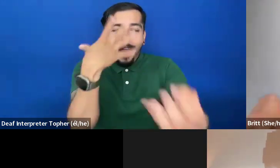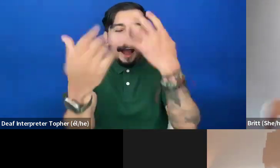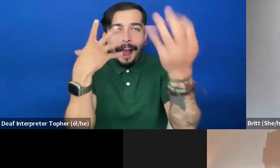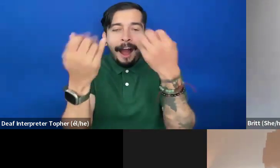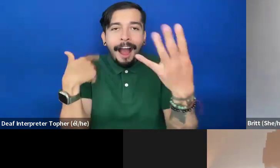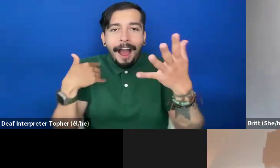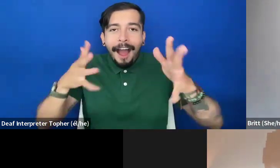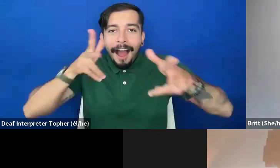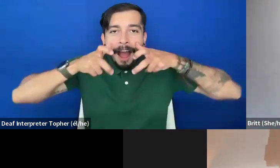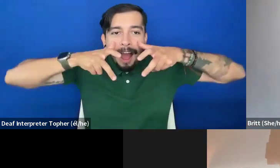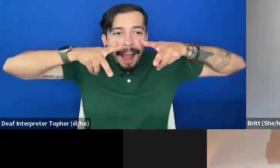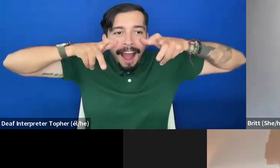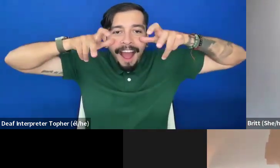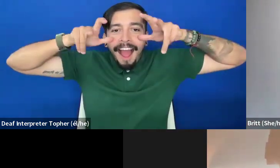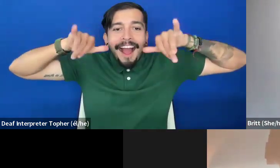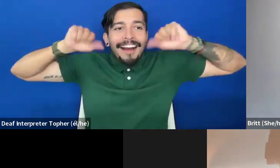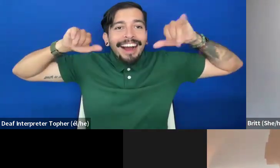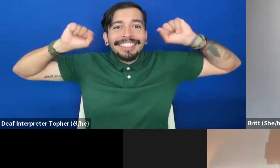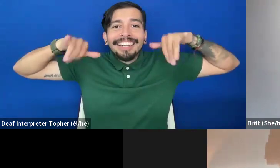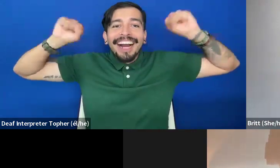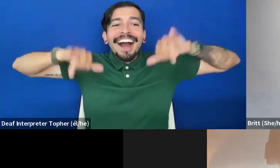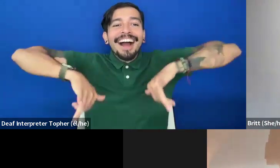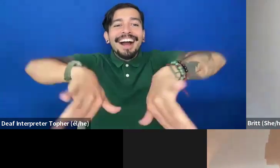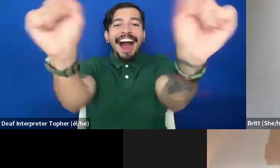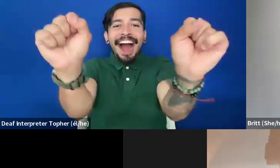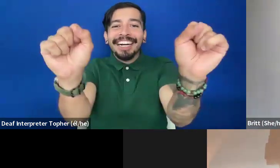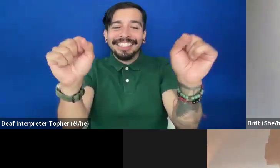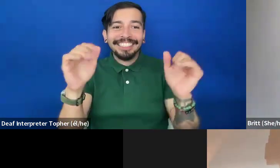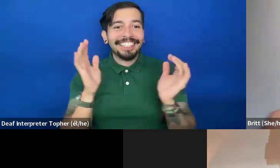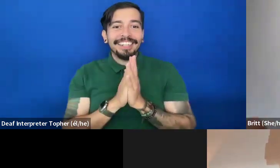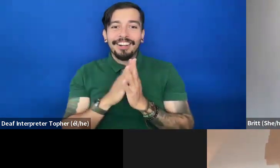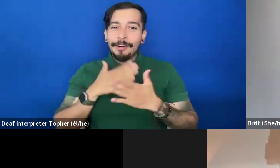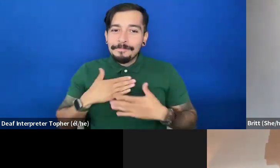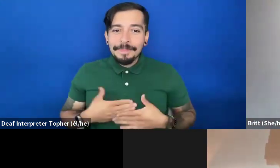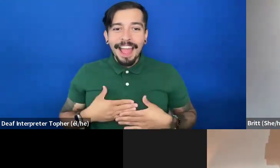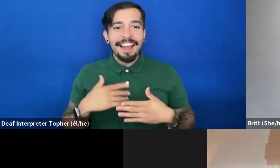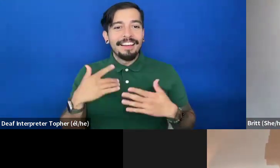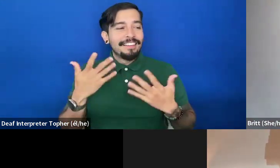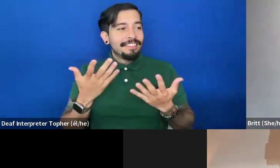I'm like, yeah, like this, being in this disabled body might also remind other people of their humanity, too, right?